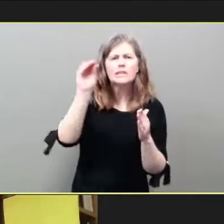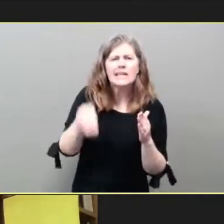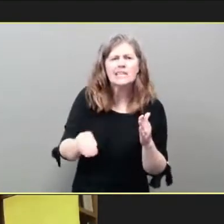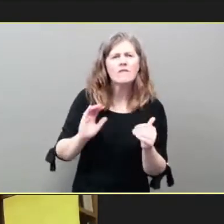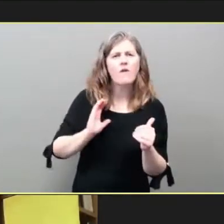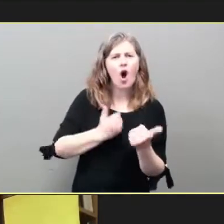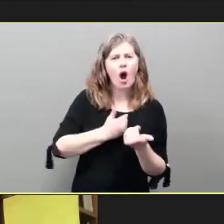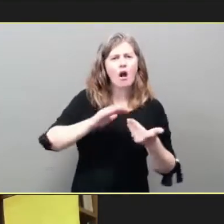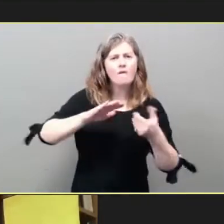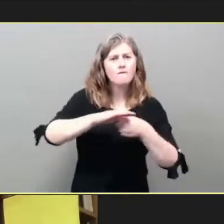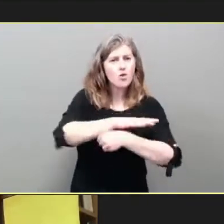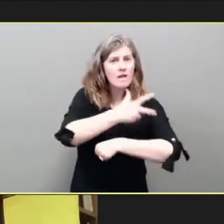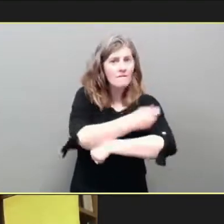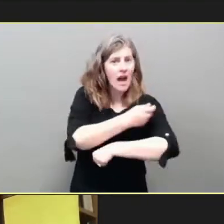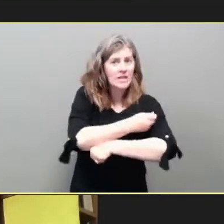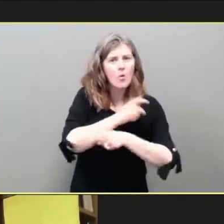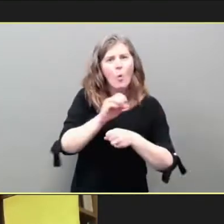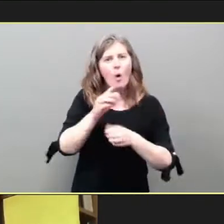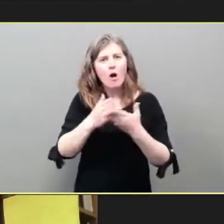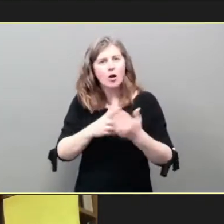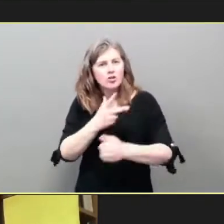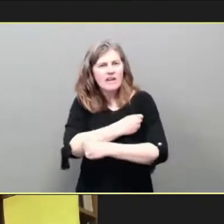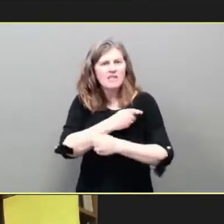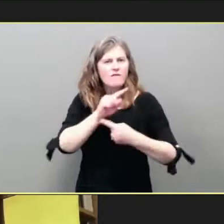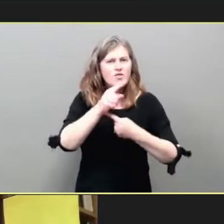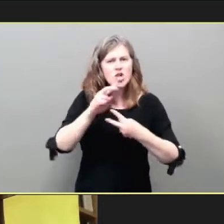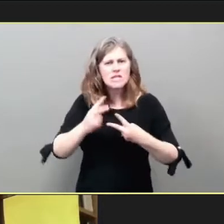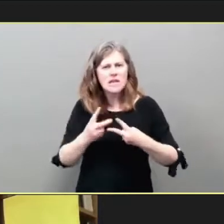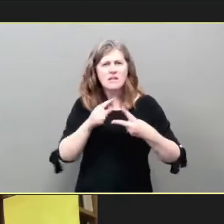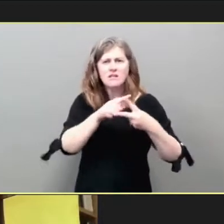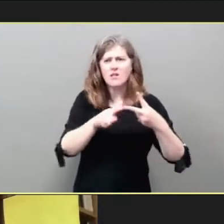vaccinated or partial vaccinations are from those out of state individuals. Do